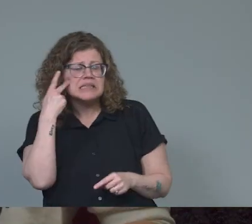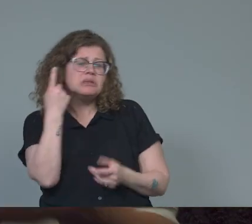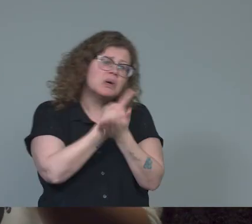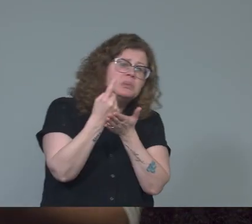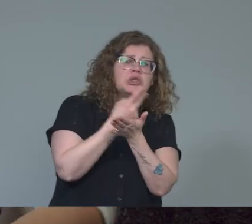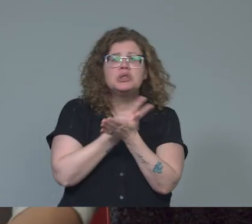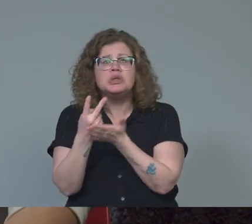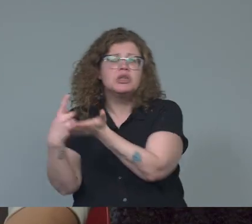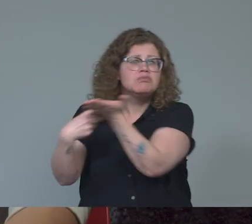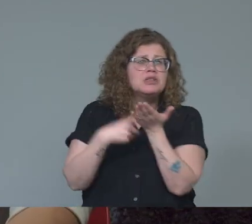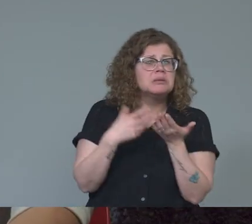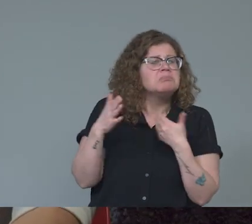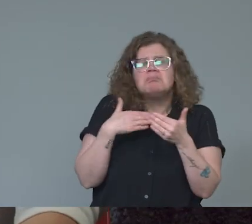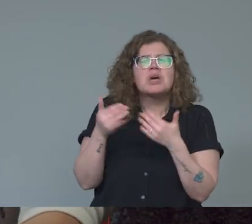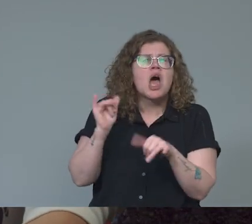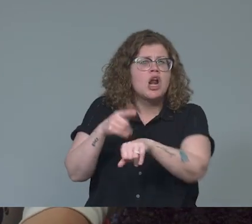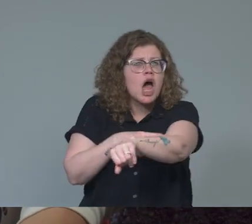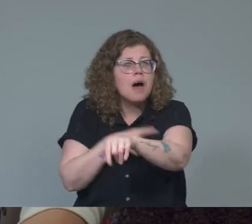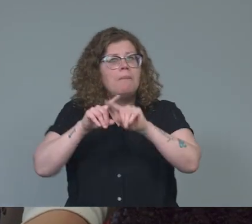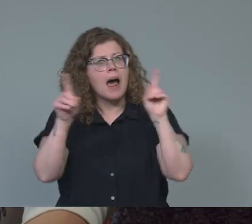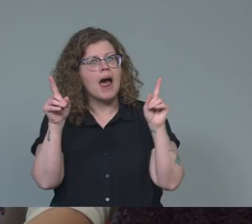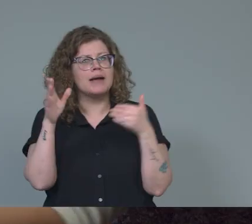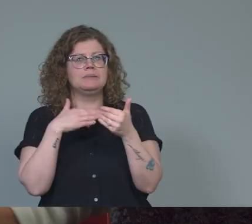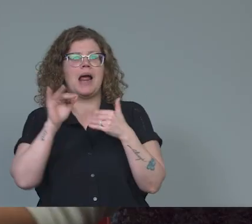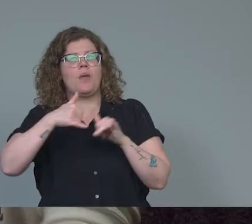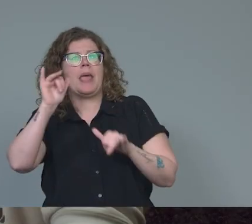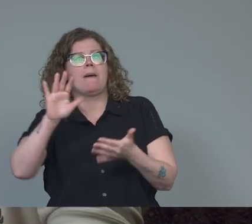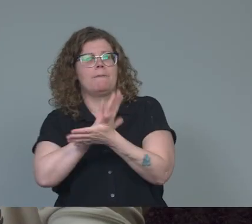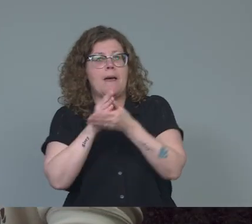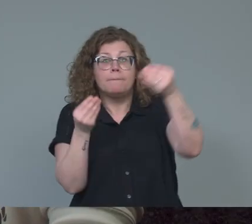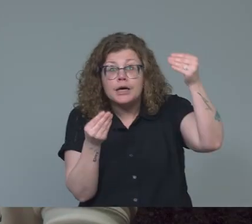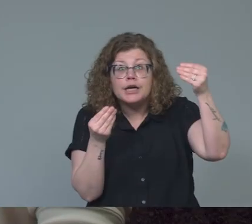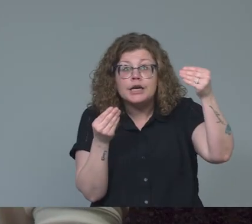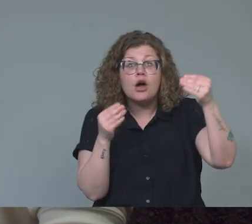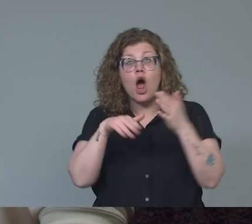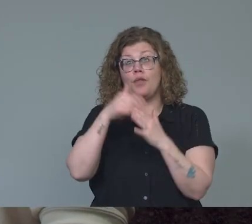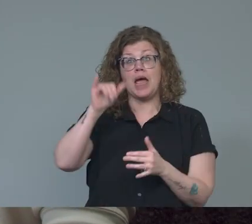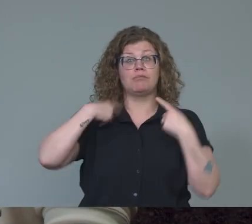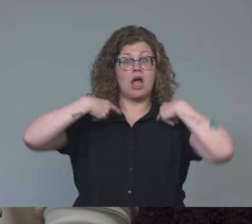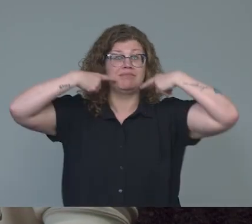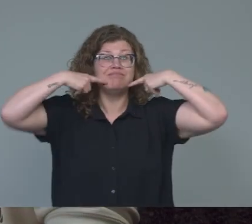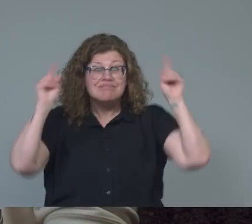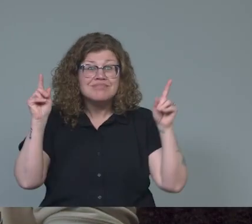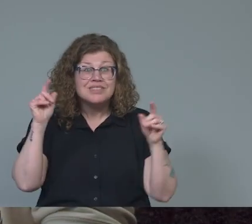And then you have to find someone who does 3D modeling though that's beyond our expertise and that's why we work with Carvel because they have a whole team